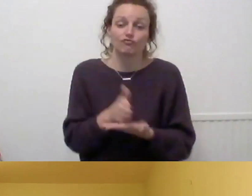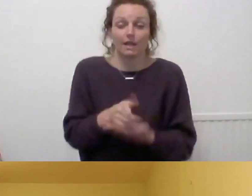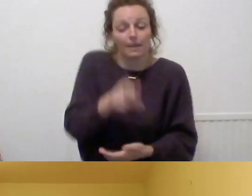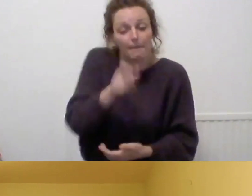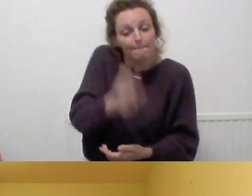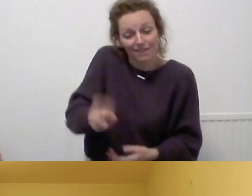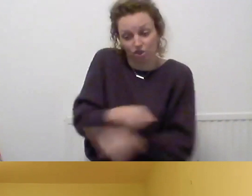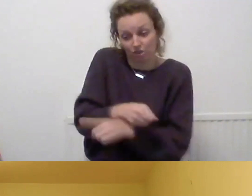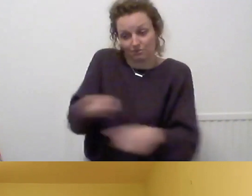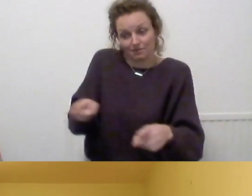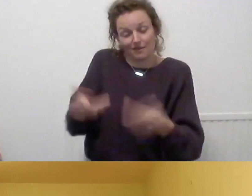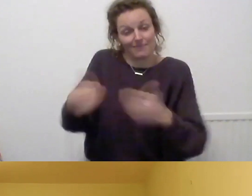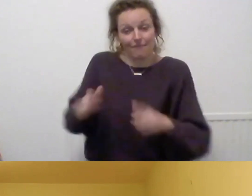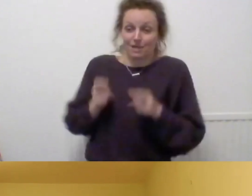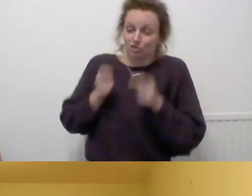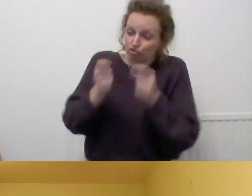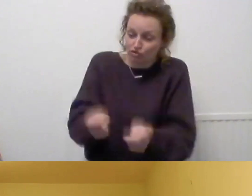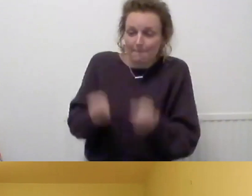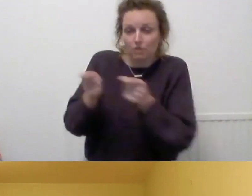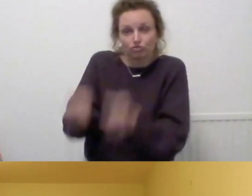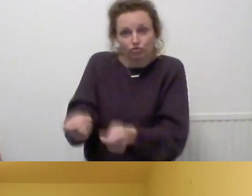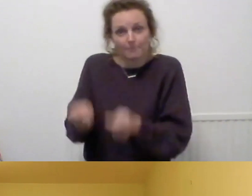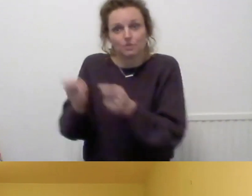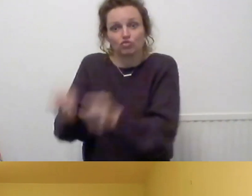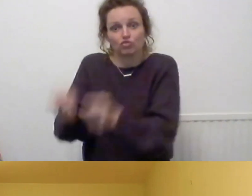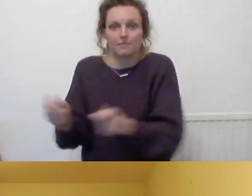treatment appropriately within a hospital setting,